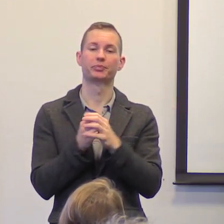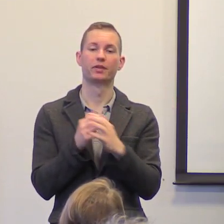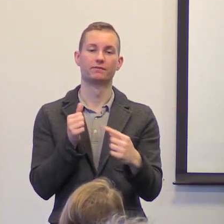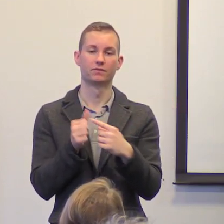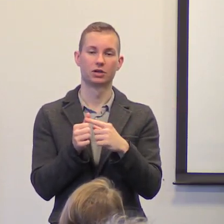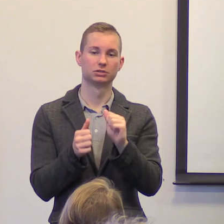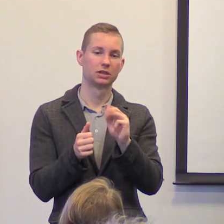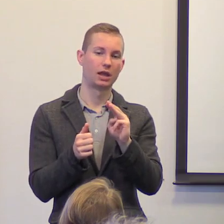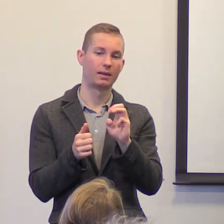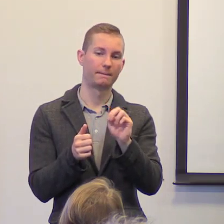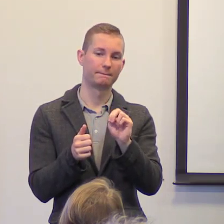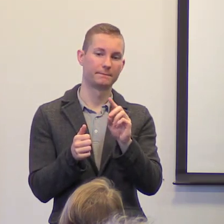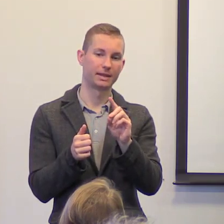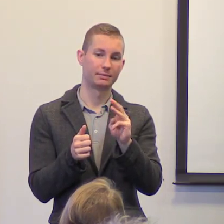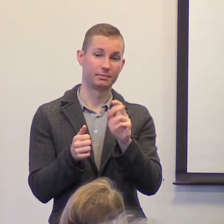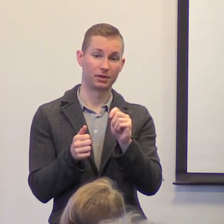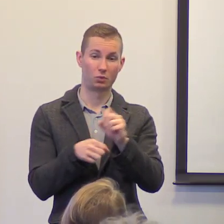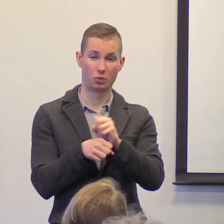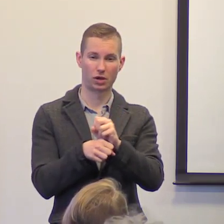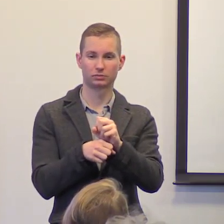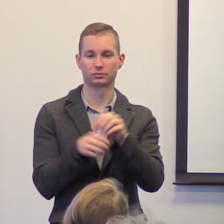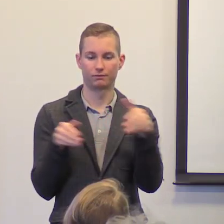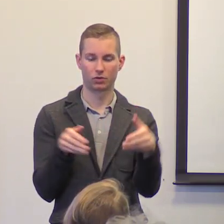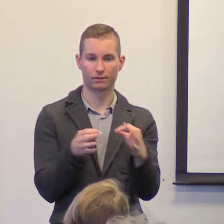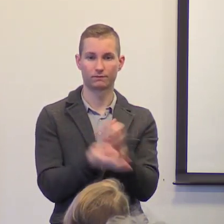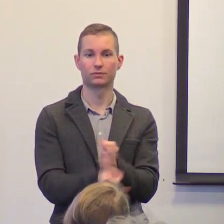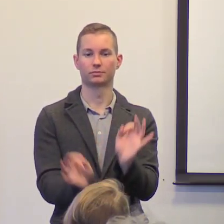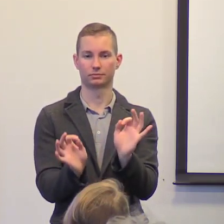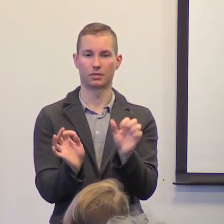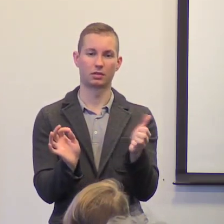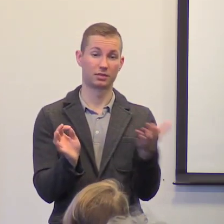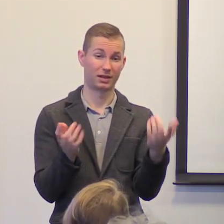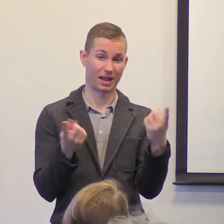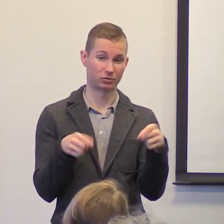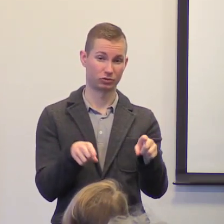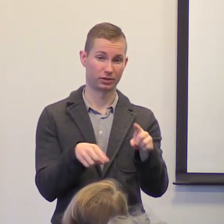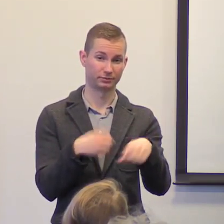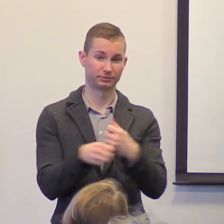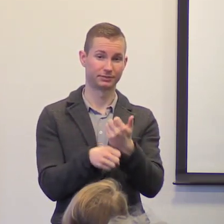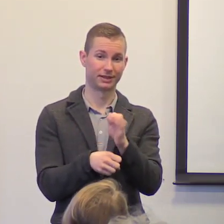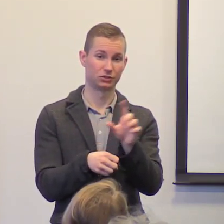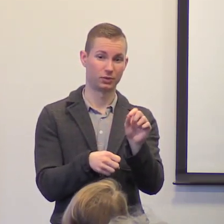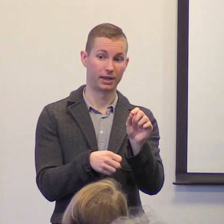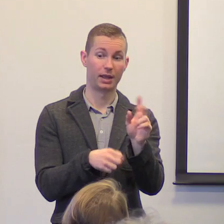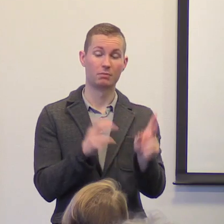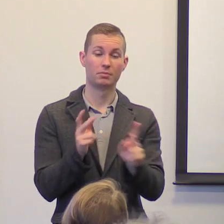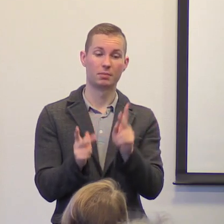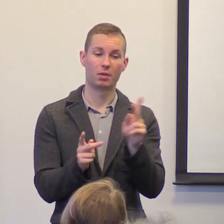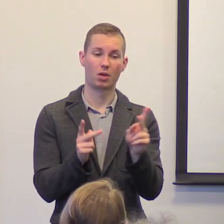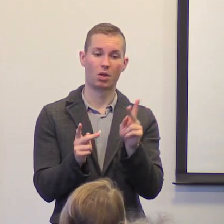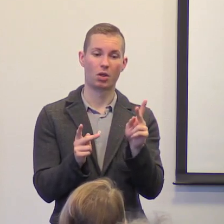work. This is about freedom. And the other thing that was going on in 1920 was that people were being prosecuted for